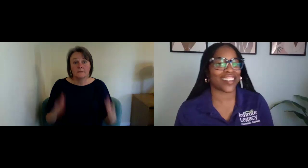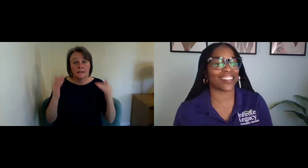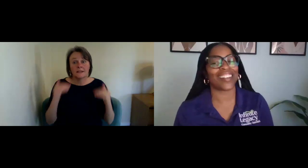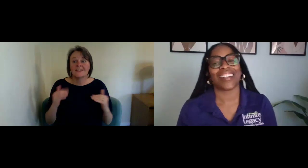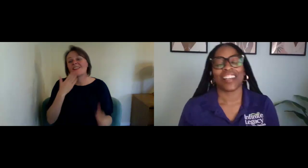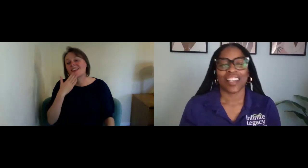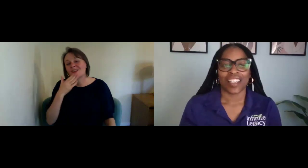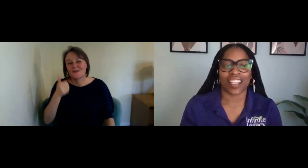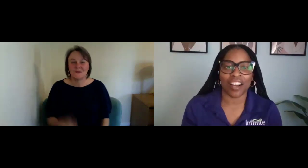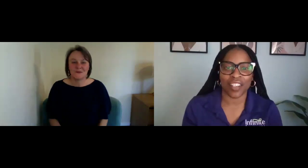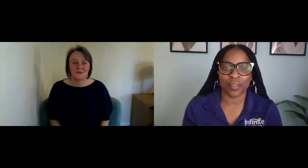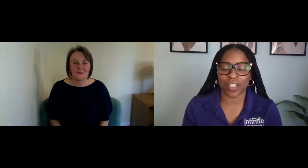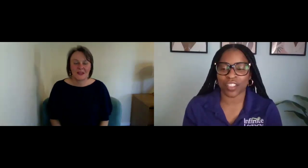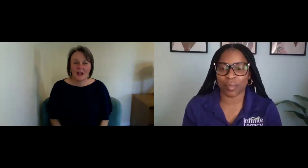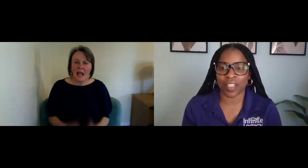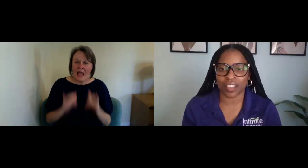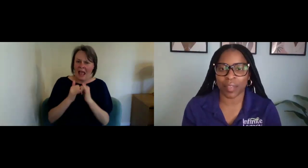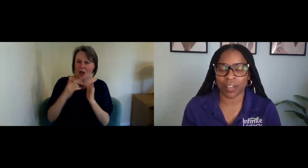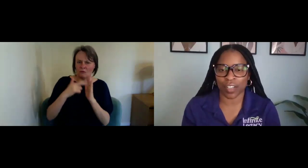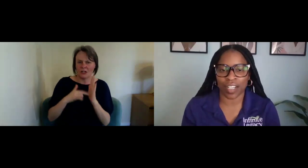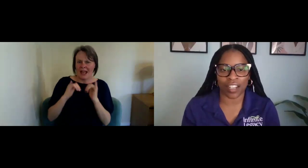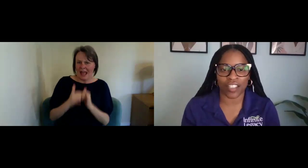Thank you. And how can you register to be an organ donor?